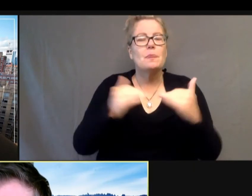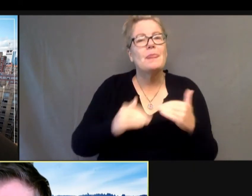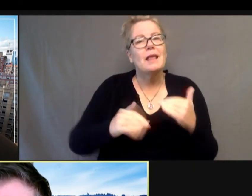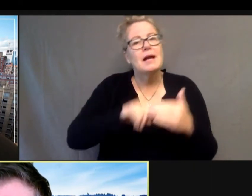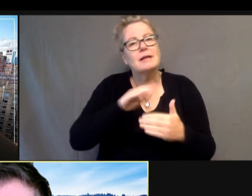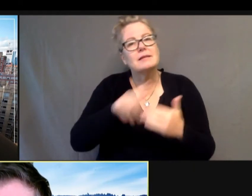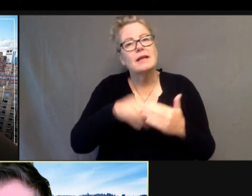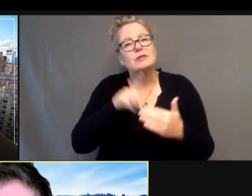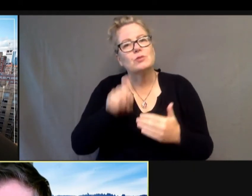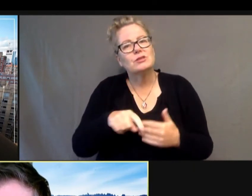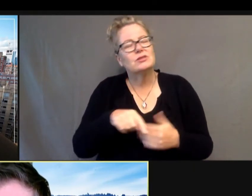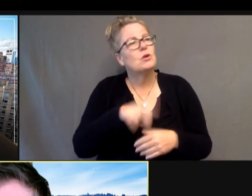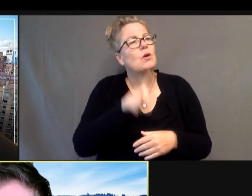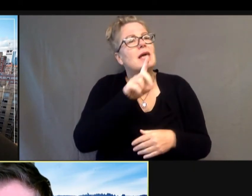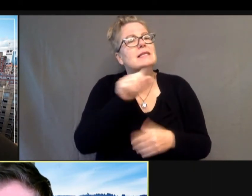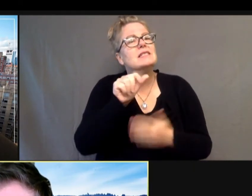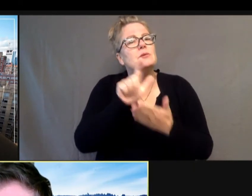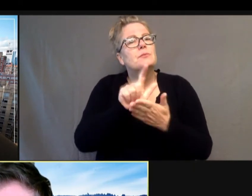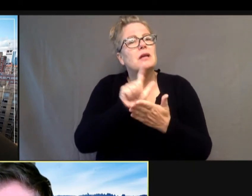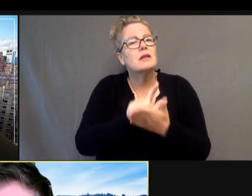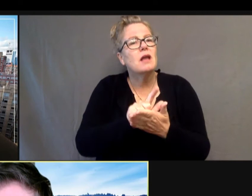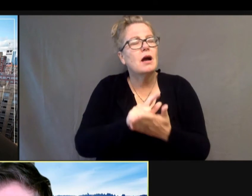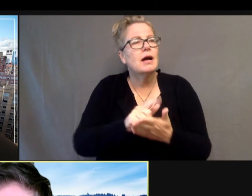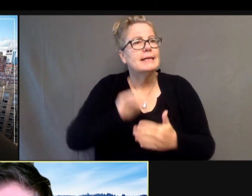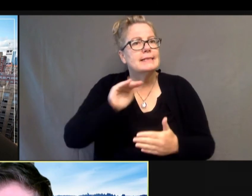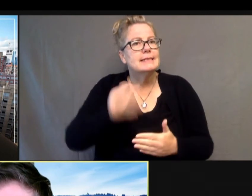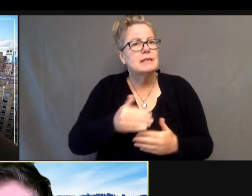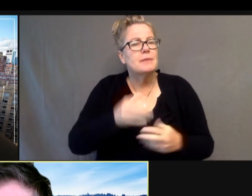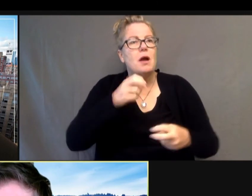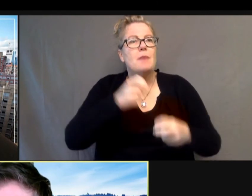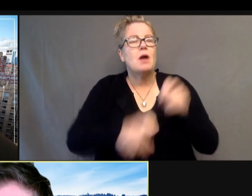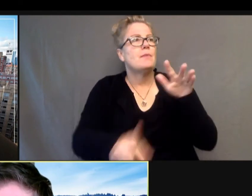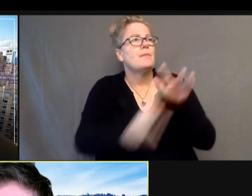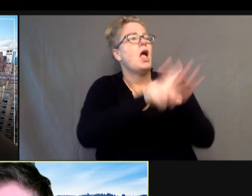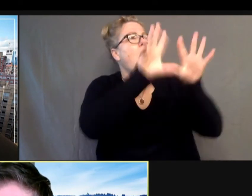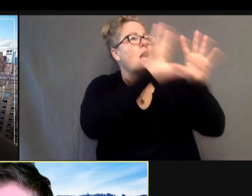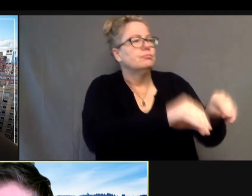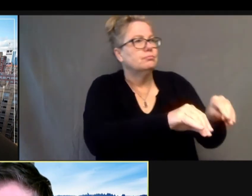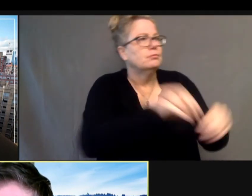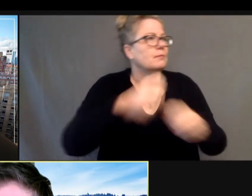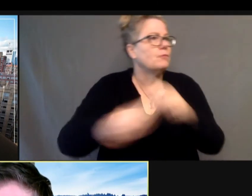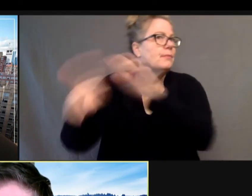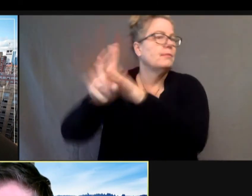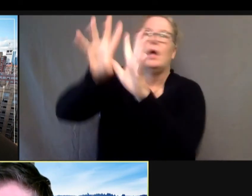out fires rather than advanced change and even the fires it puts out are often only